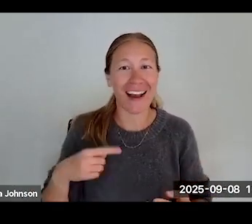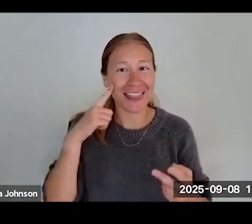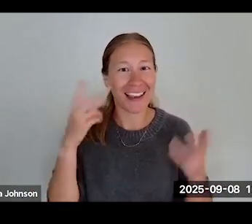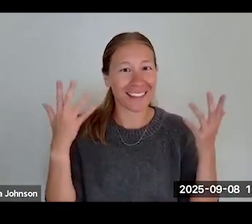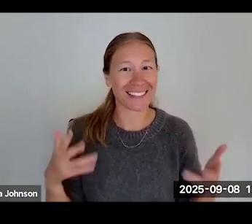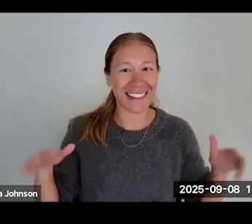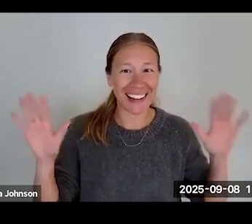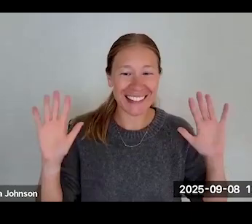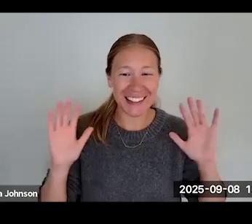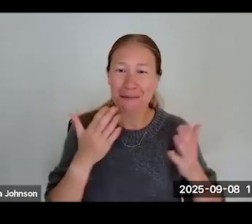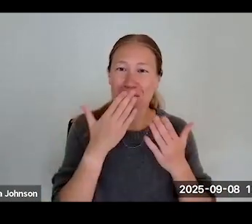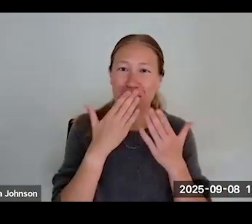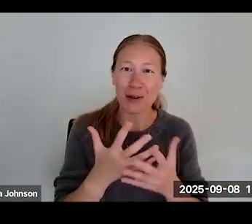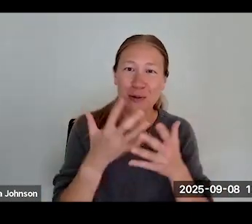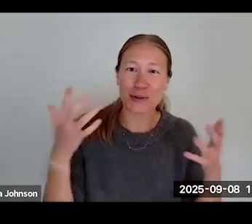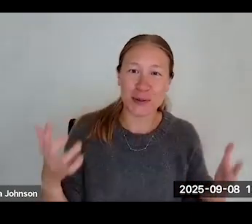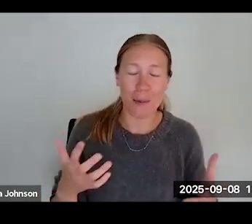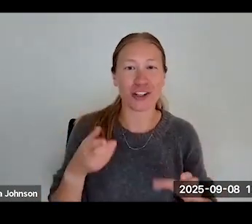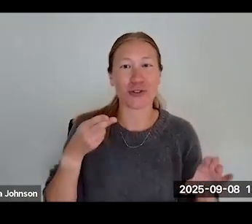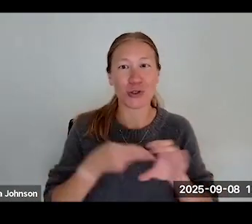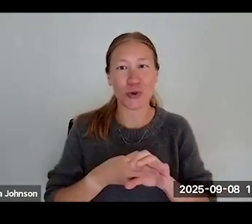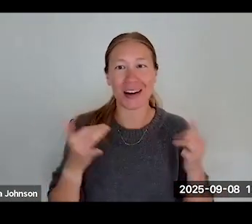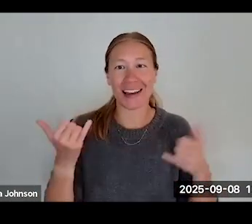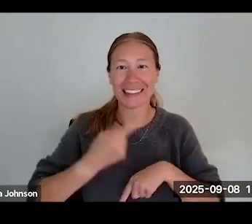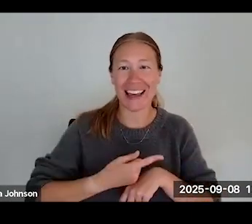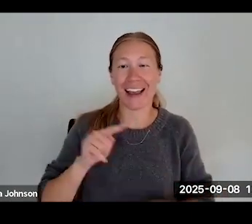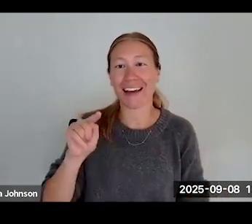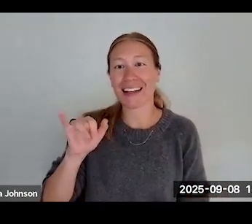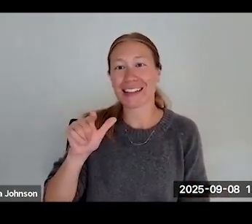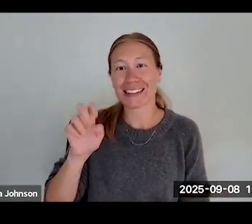So thank you so much for joining us today for Title II and You.